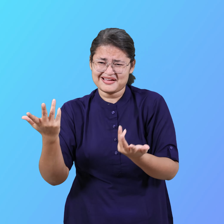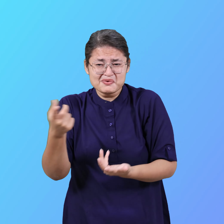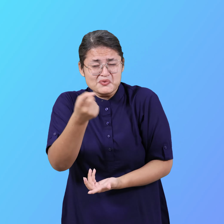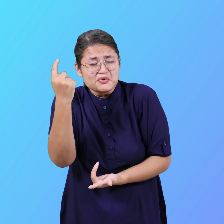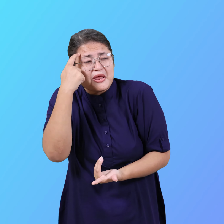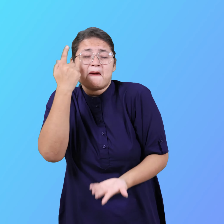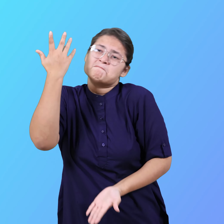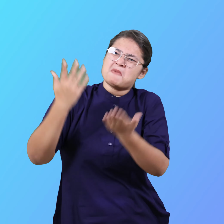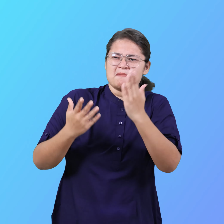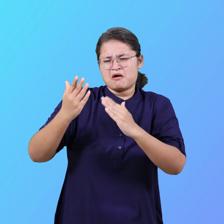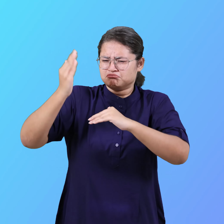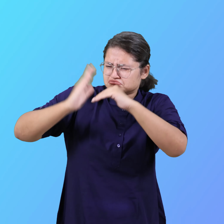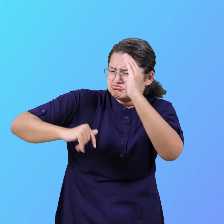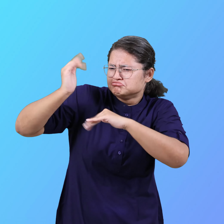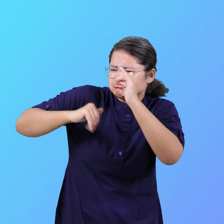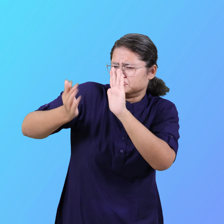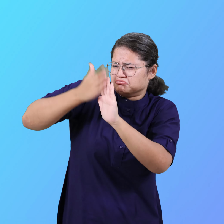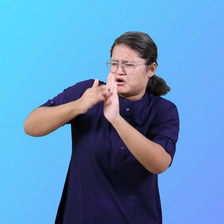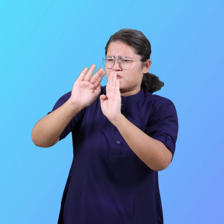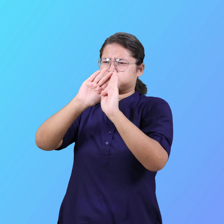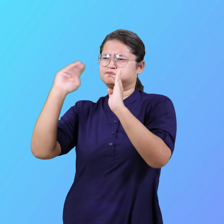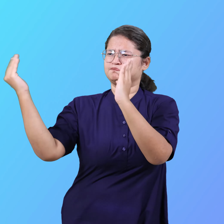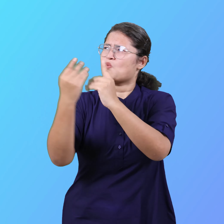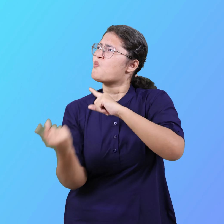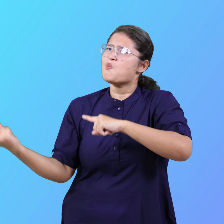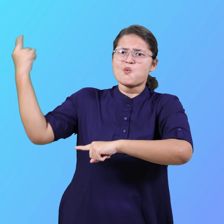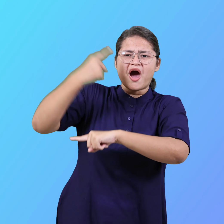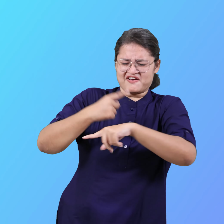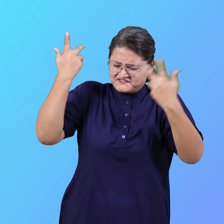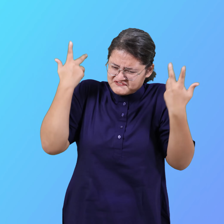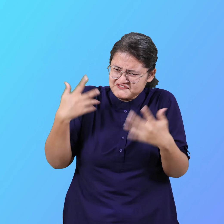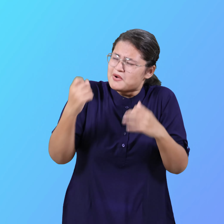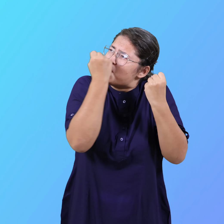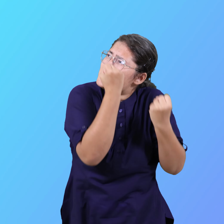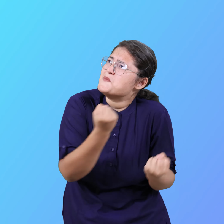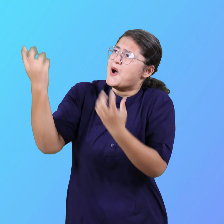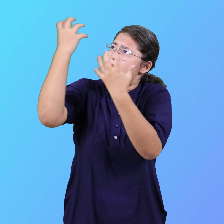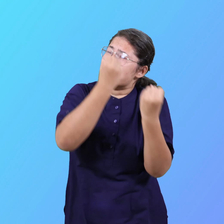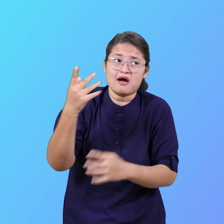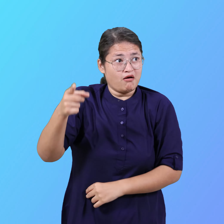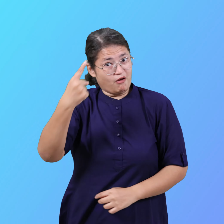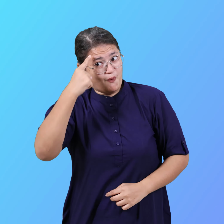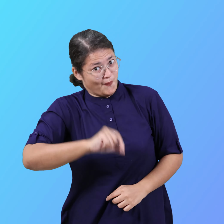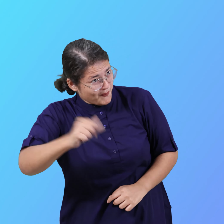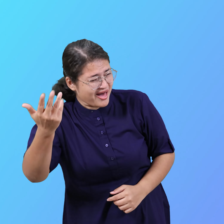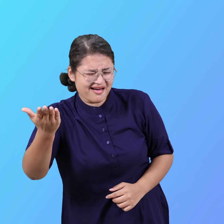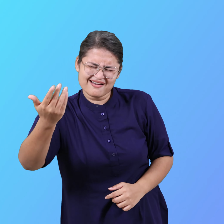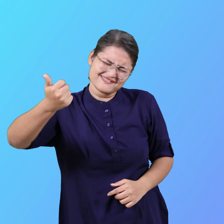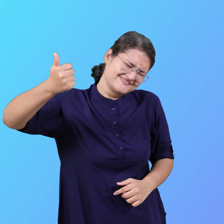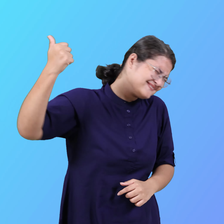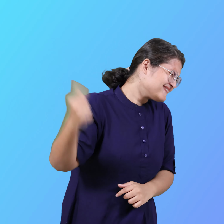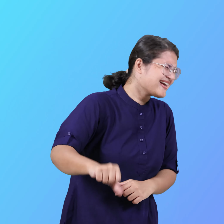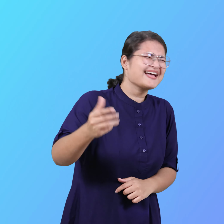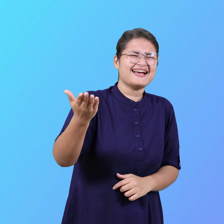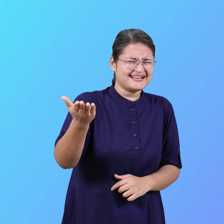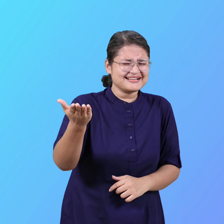Do they think they will offer sacrifices? Maybe they think they can finish building in a day!